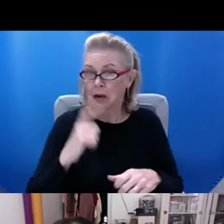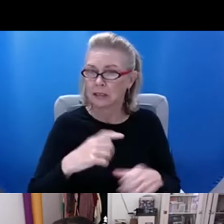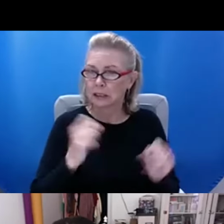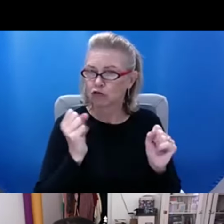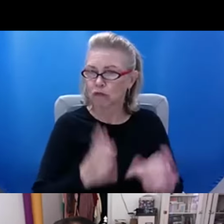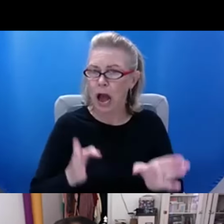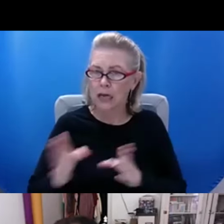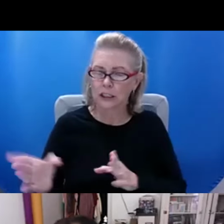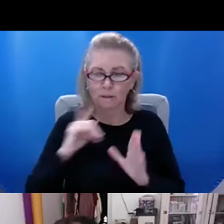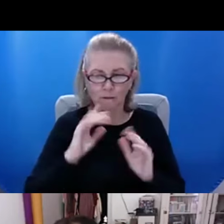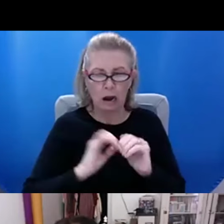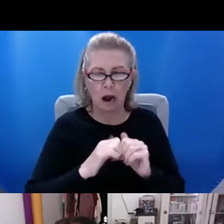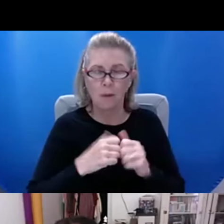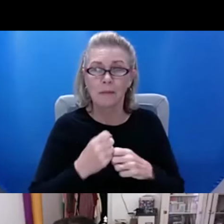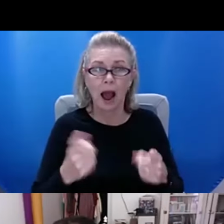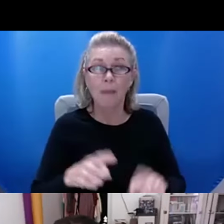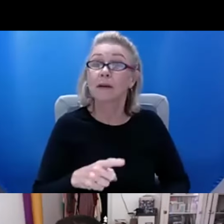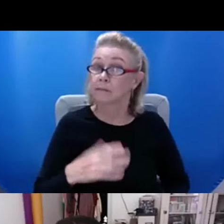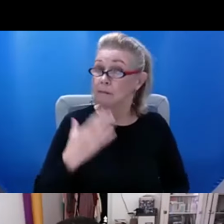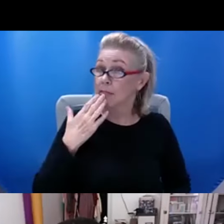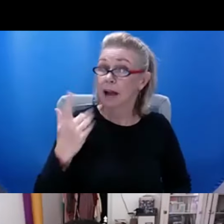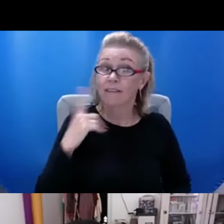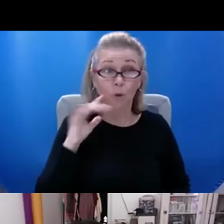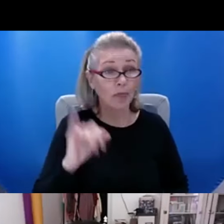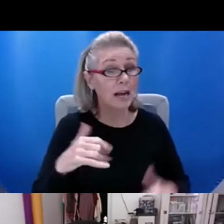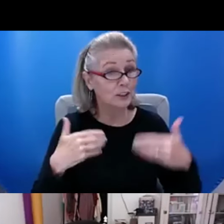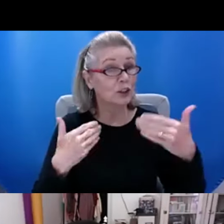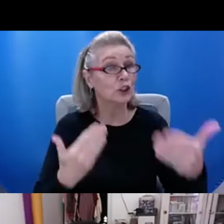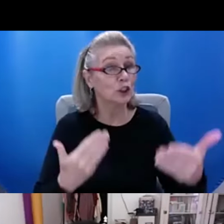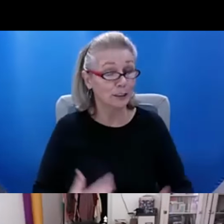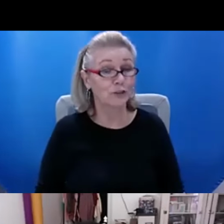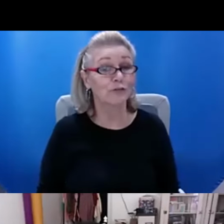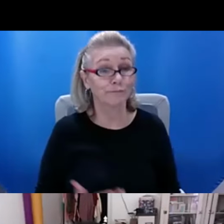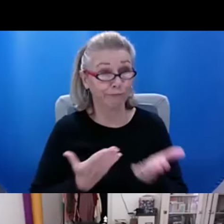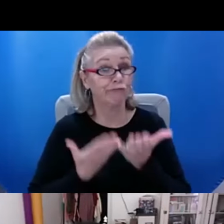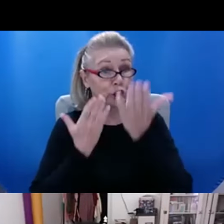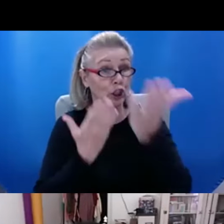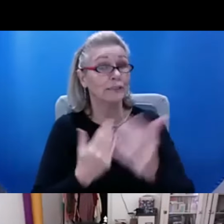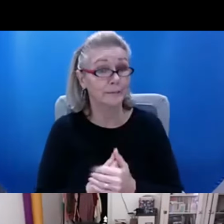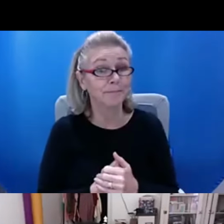Yeah, thanks for that suggestion, Belkas, because i think i think we often we often put the onus